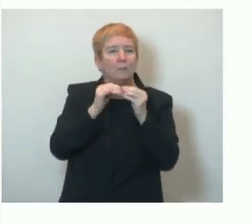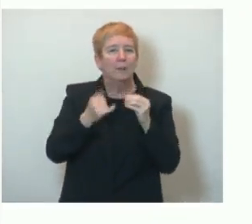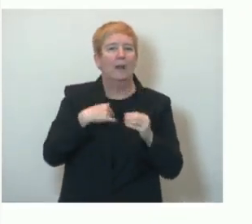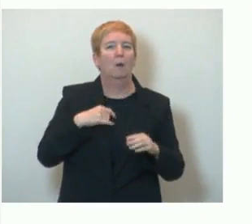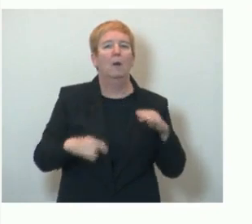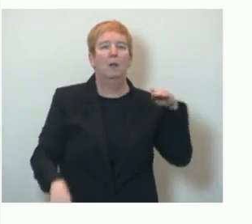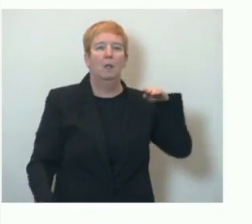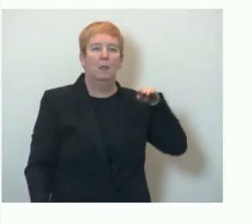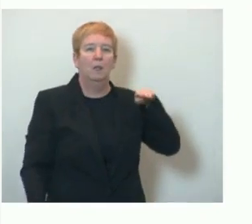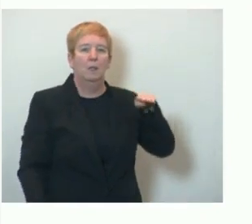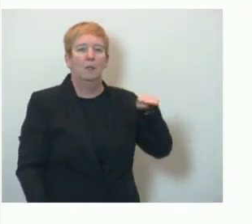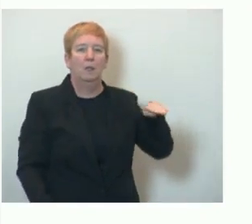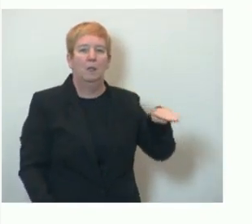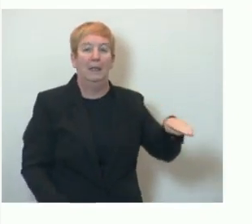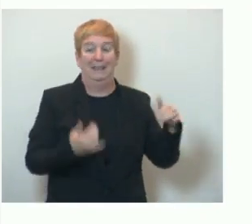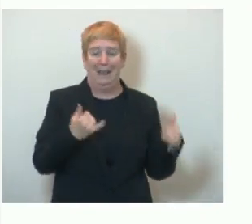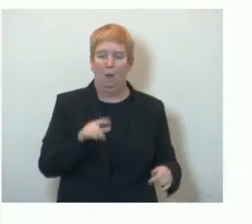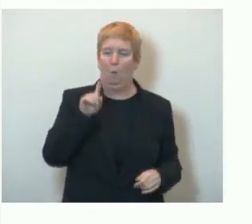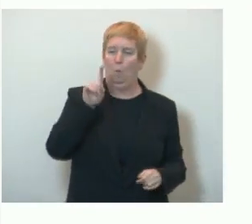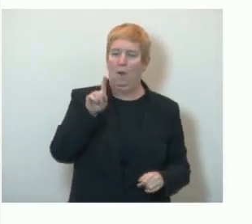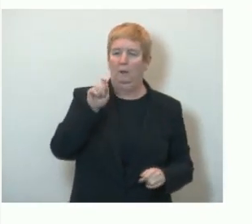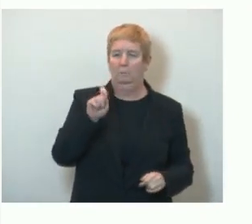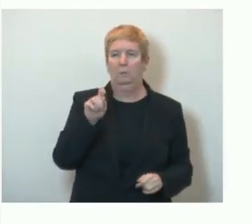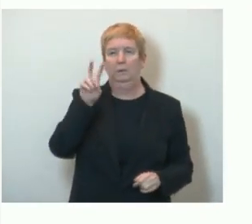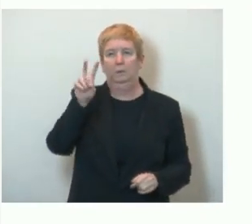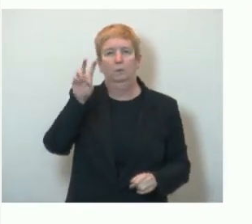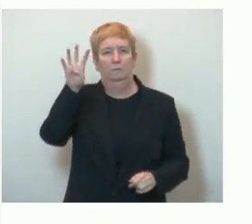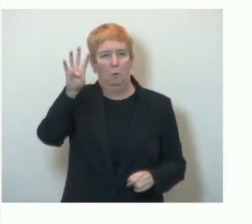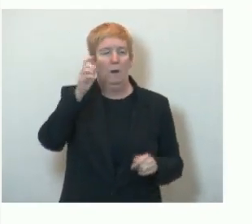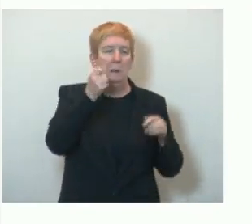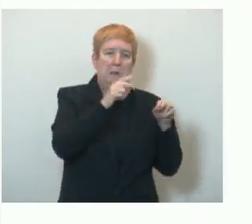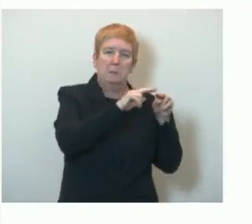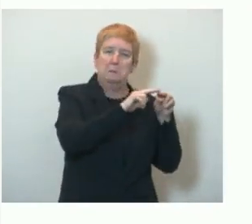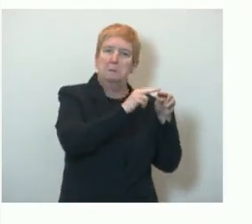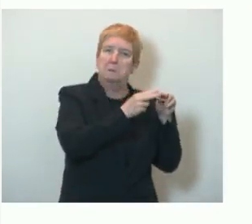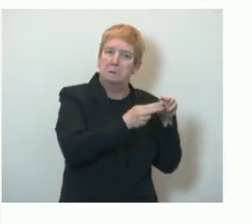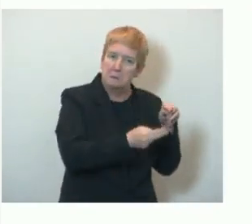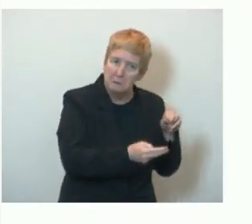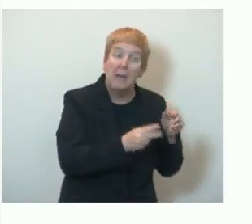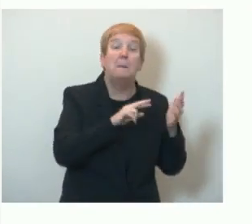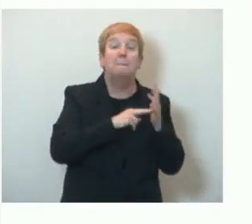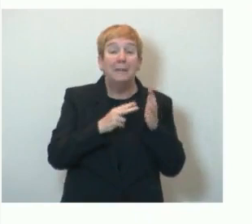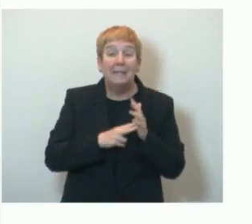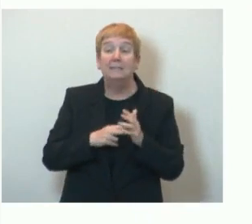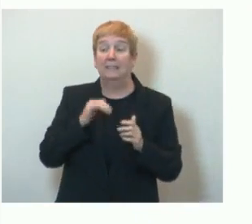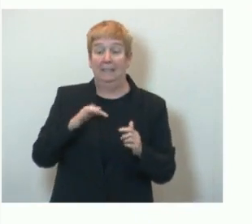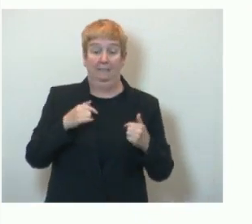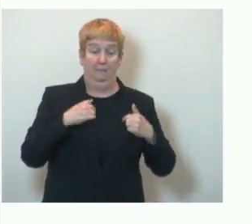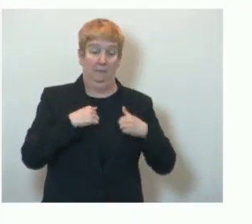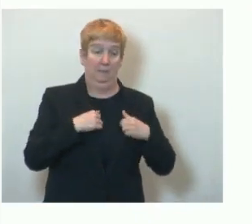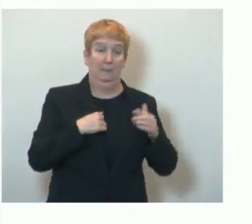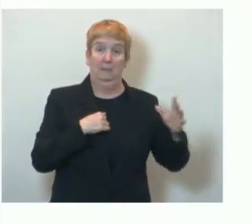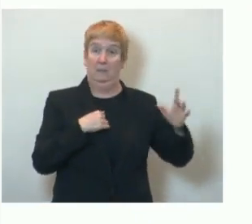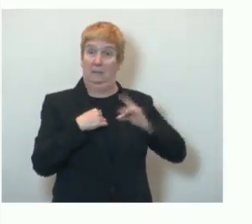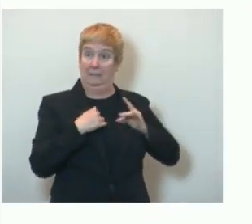AND SO IF YOU LOOK AT THAT ORANGE LINE, IT’S GRADUALLY COMING DOWN AND WE’RE ACTUALLY DOWN TO ONE POINT TWO.